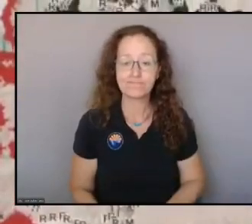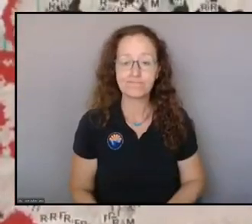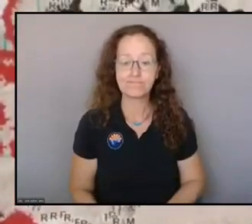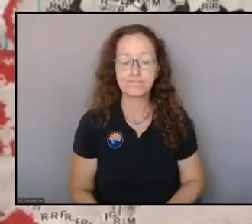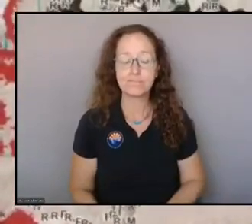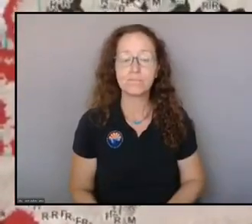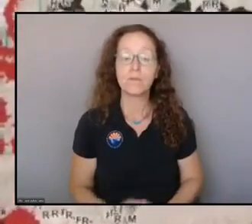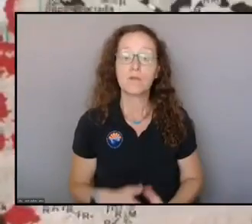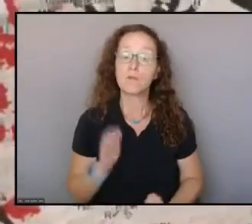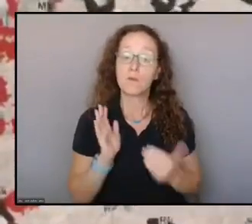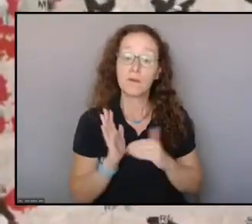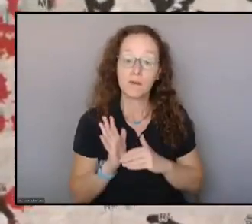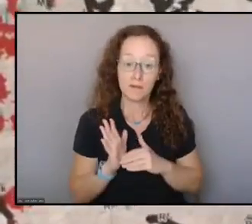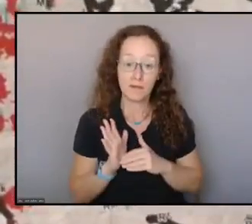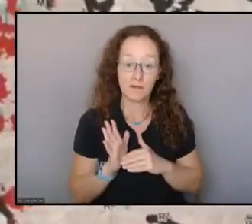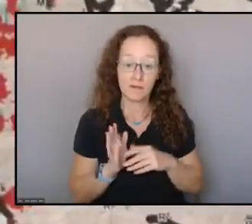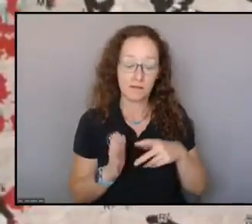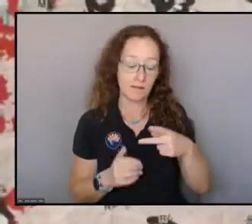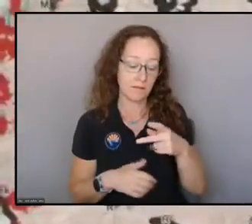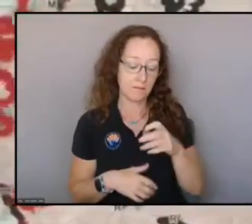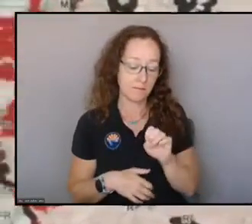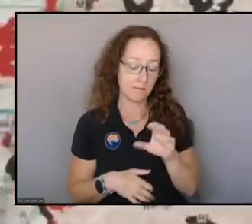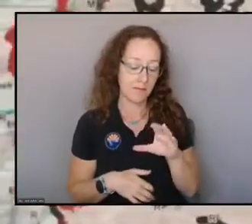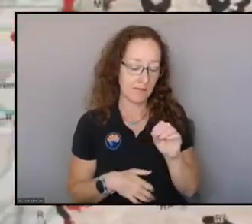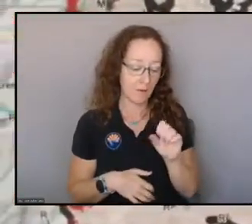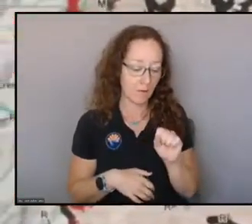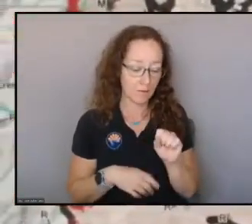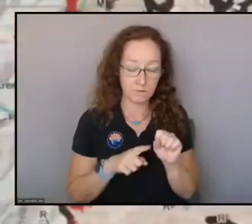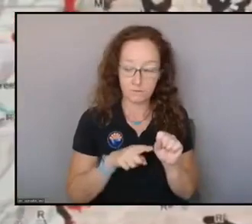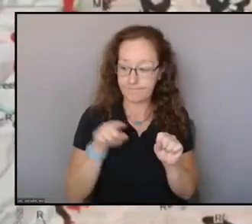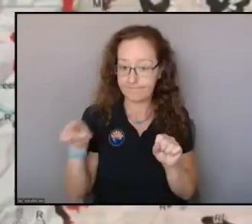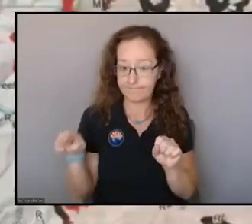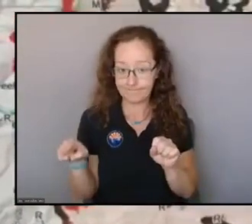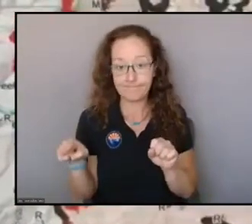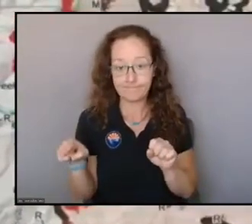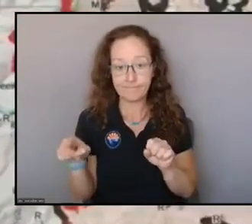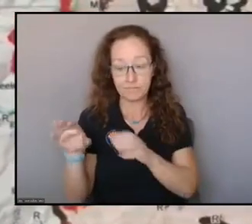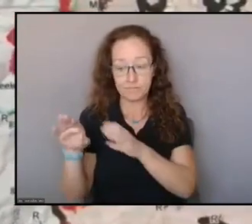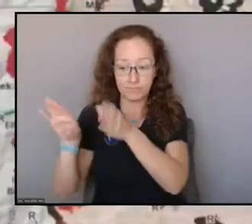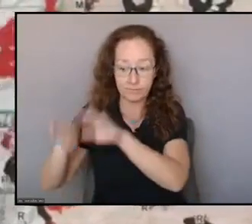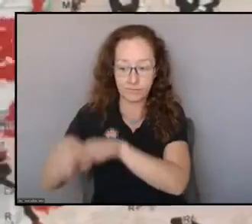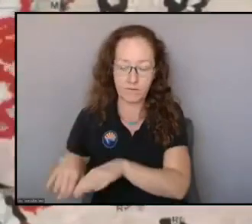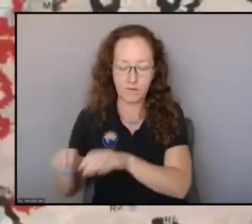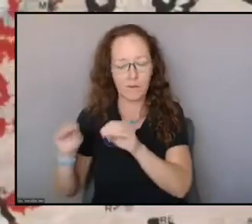ONCE AGAIN, GOING BACK TO THE PECOS SIDE, WHERE WE HAVE